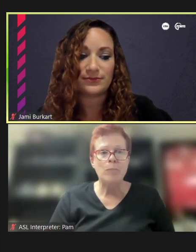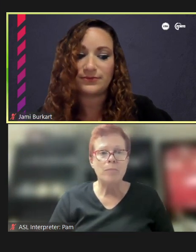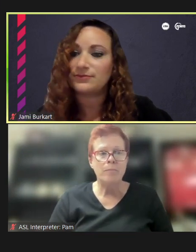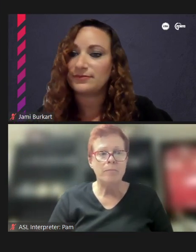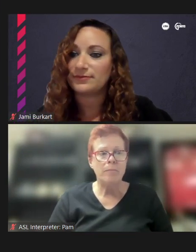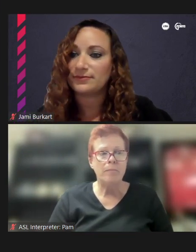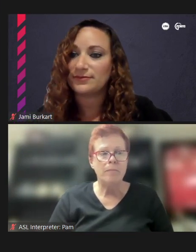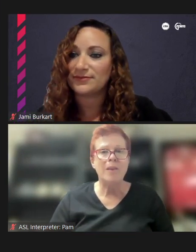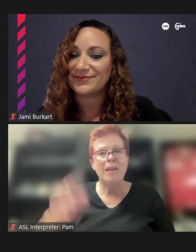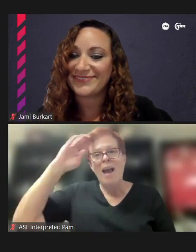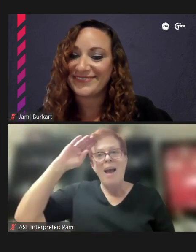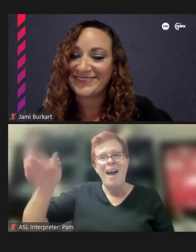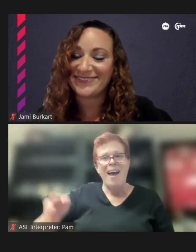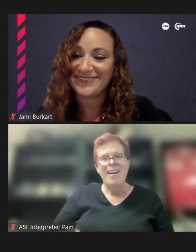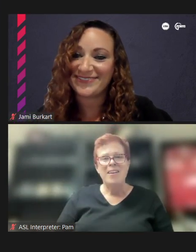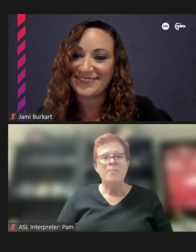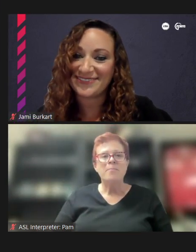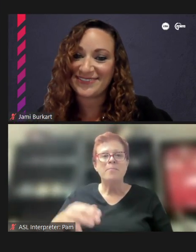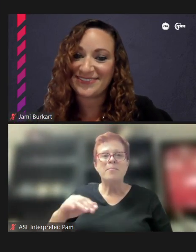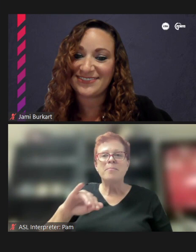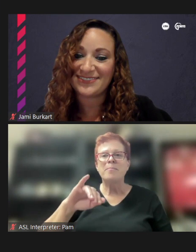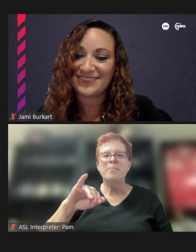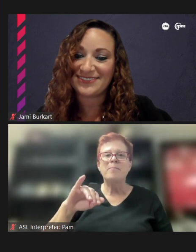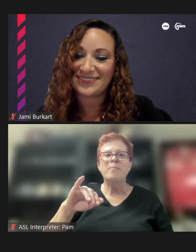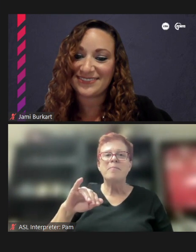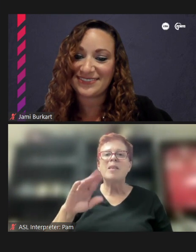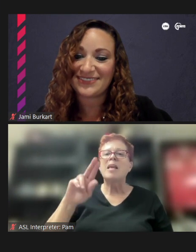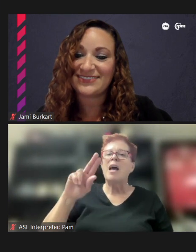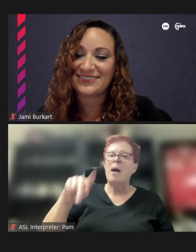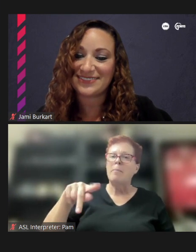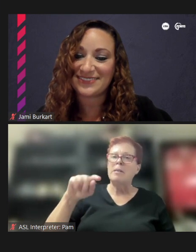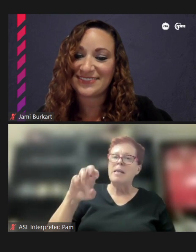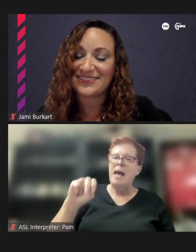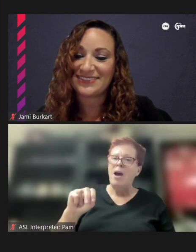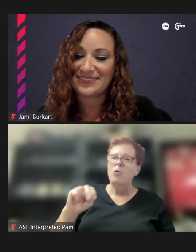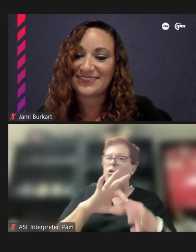Hi. Justin Weidl with Uptown United in the Uptown Chamber of Commerce.